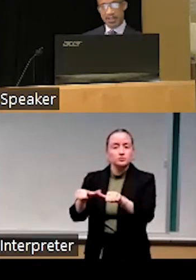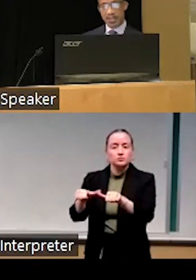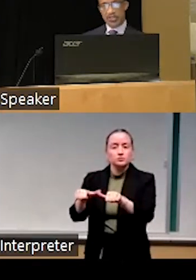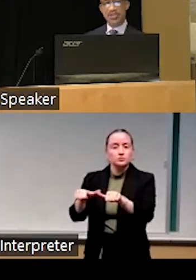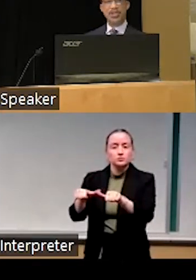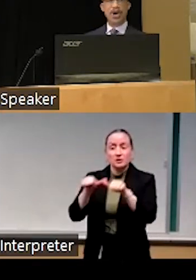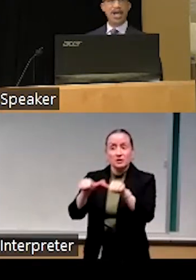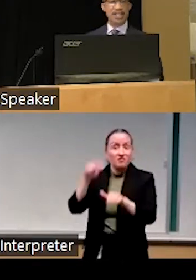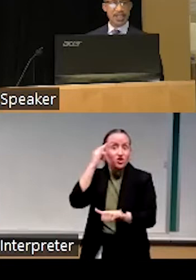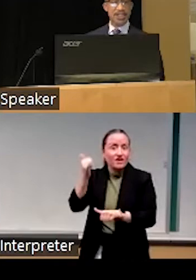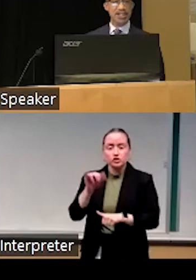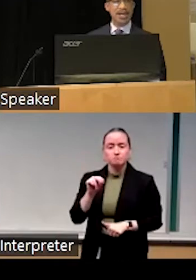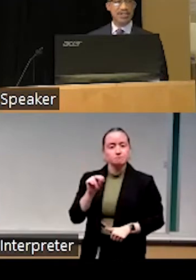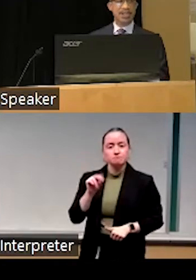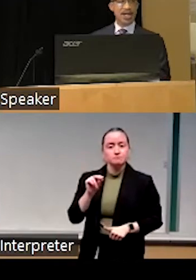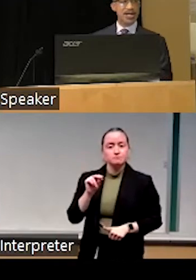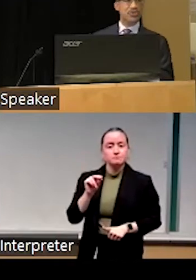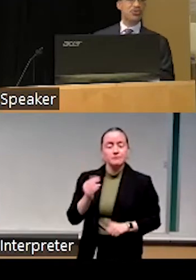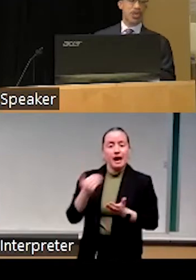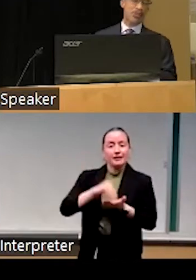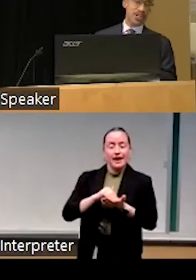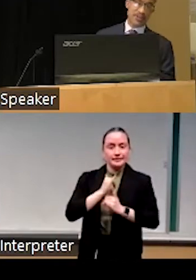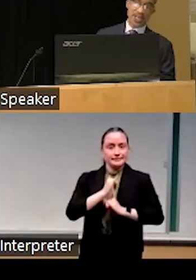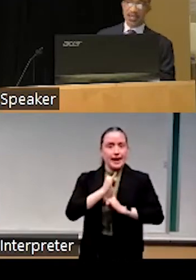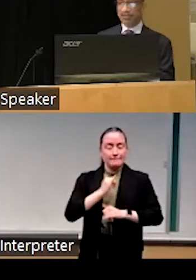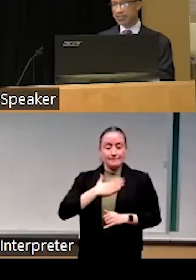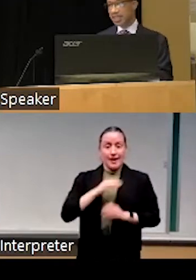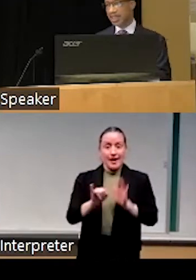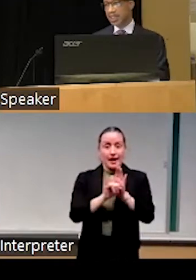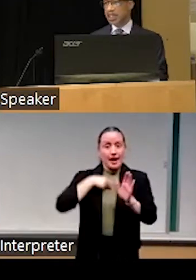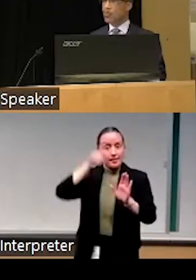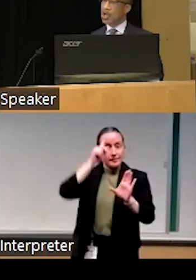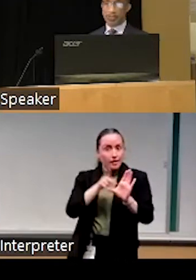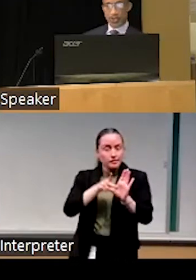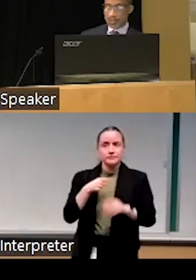just as my identity as a psychiatrist who may be unthinking unfeeling wanting to put